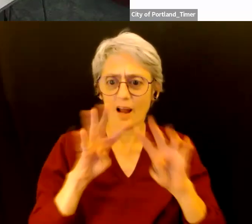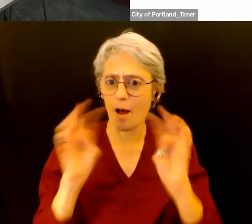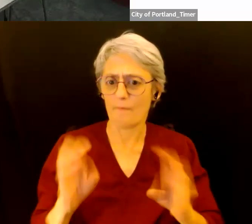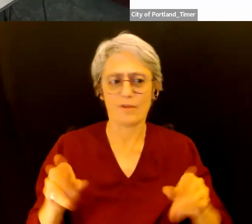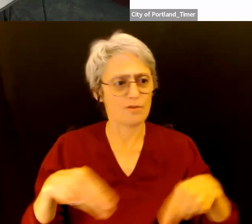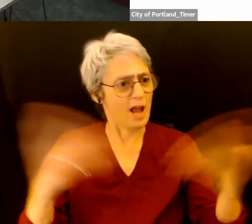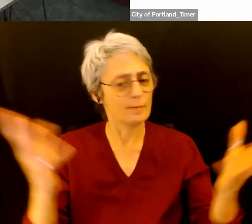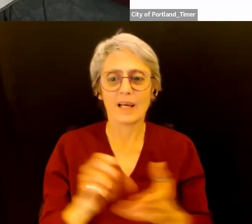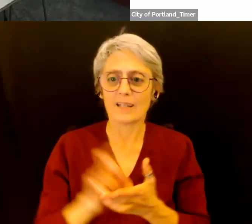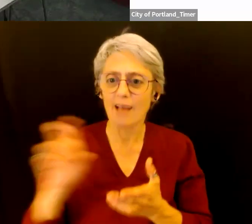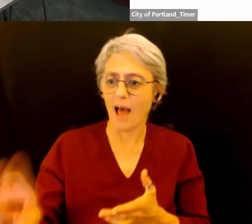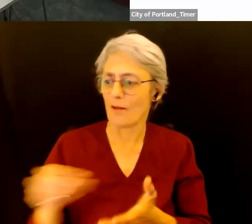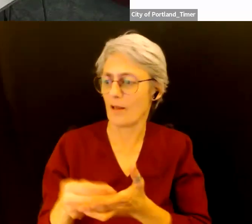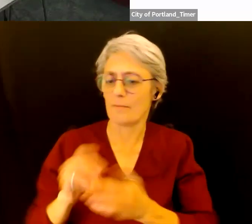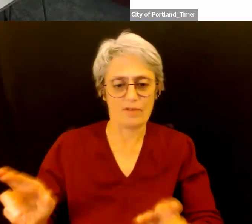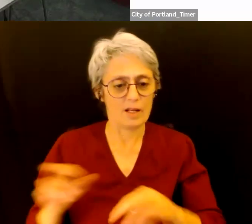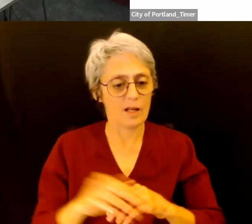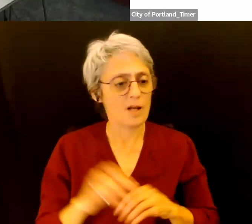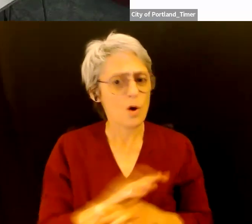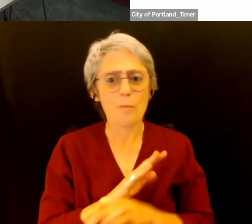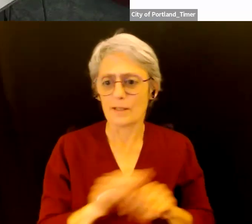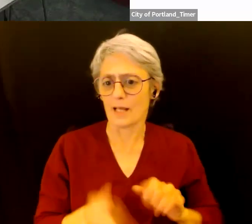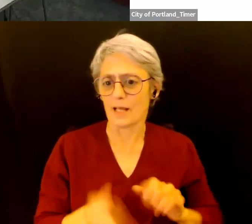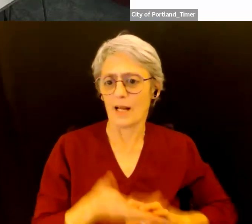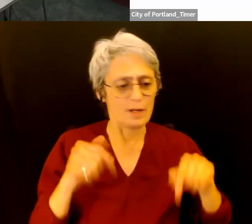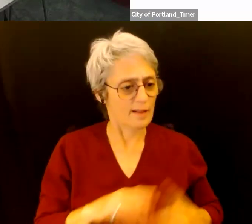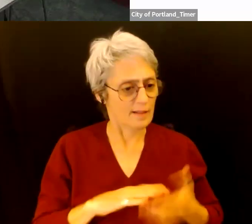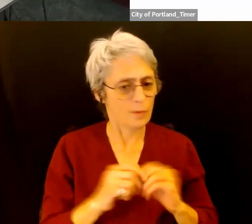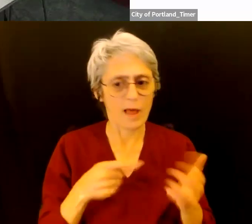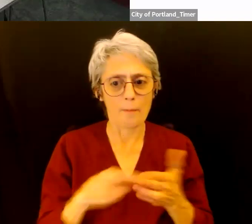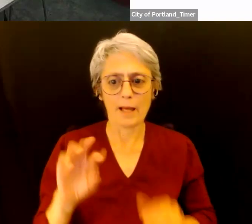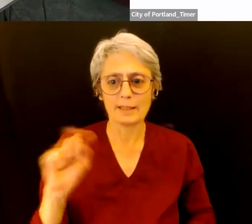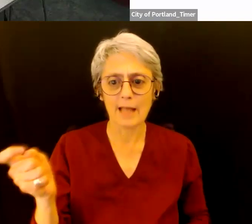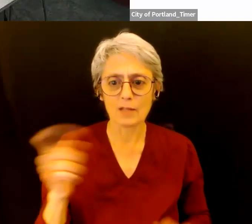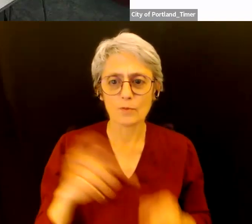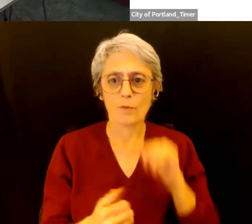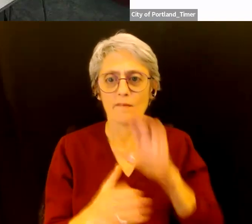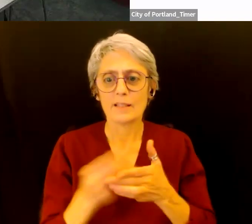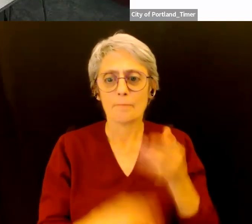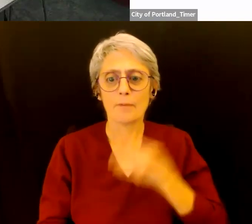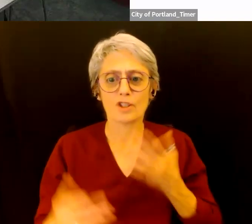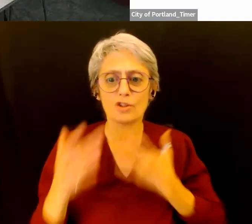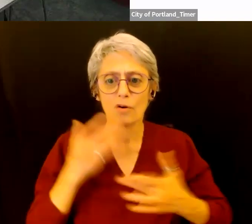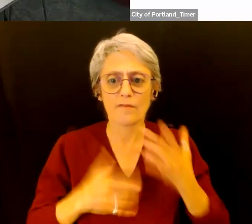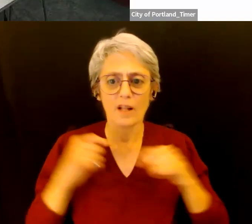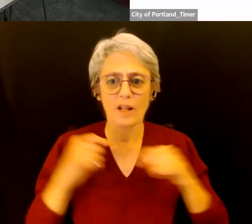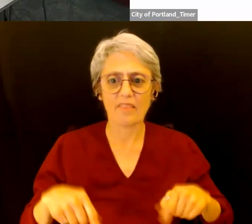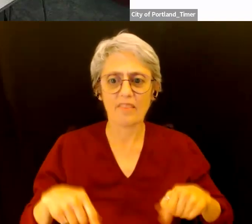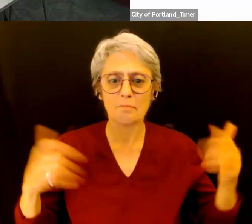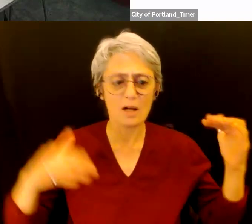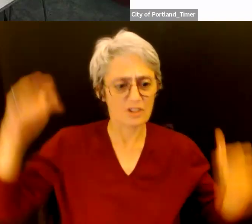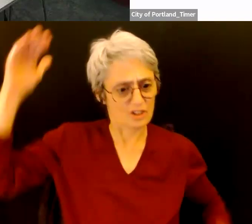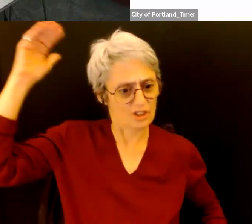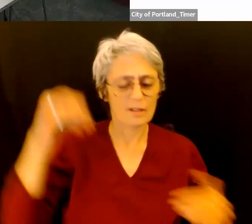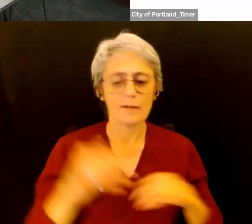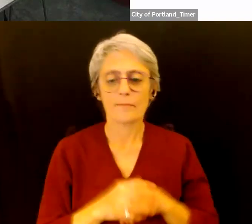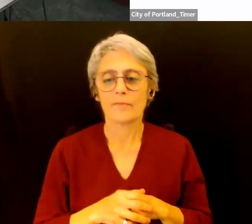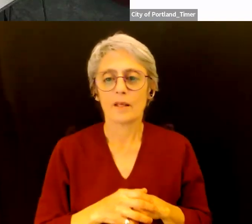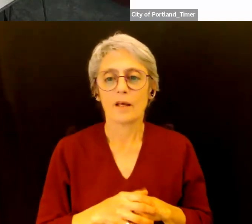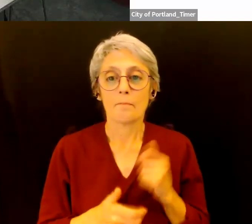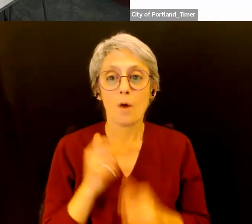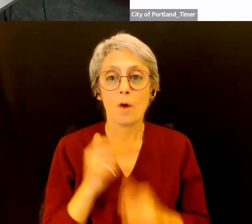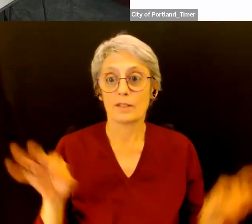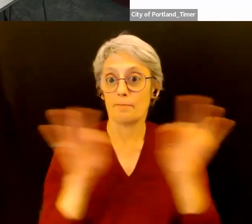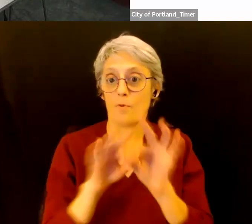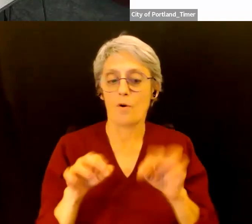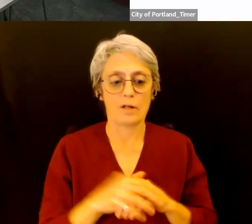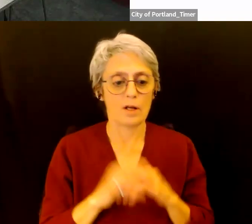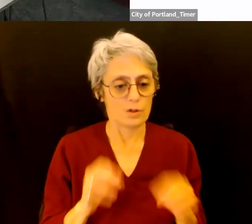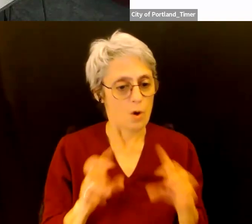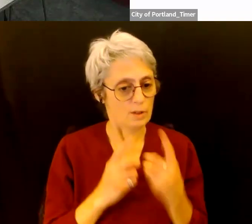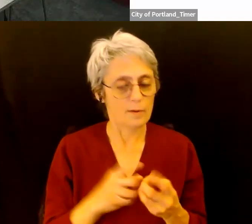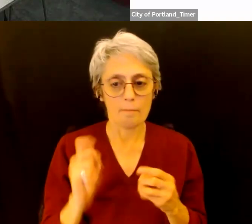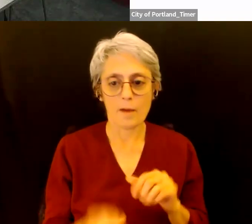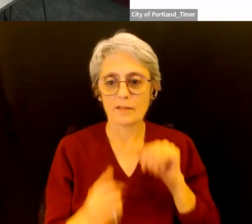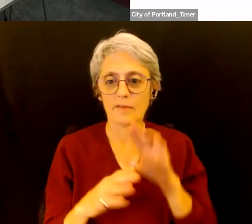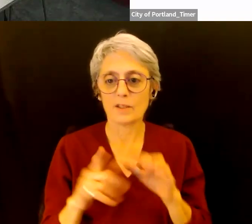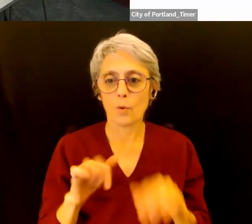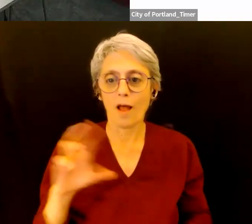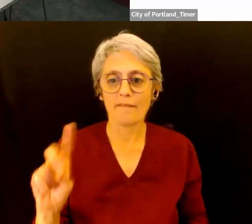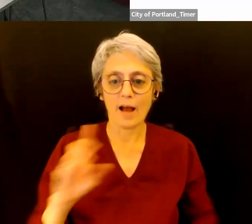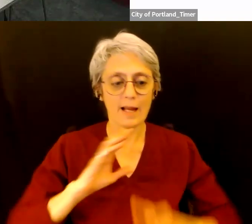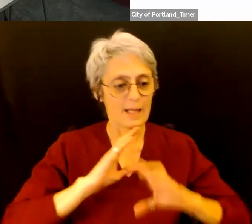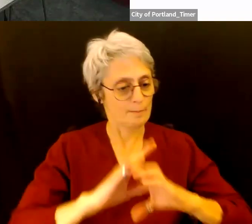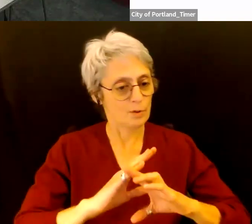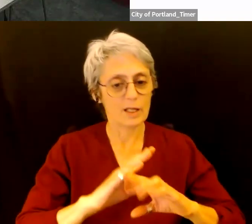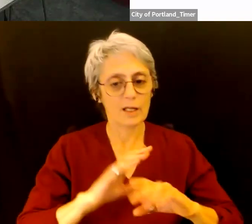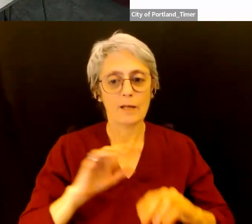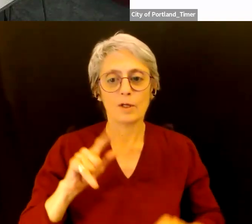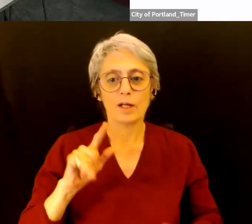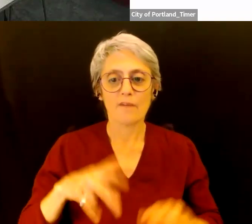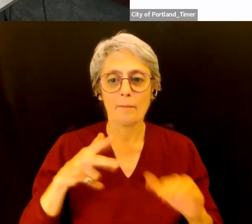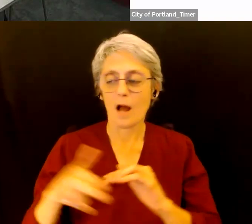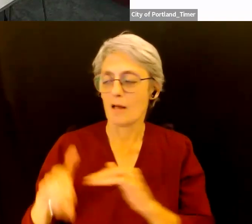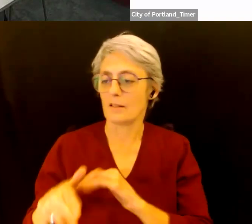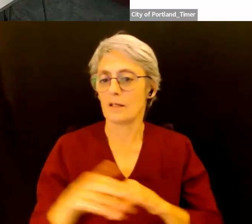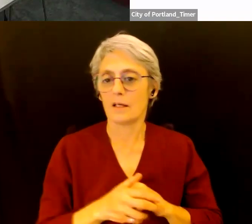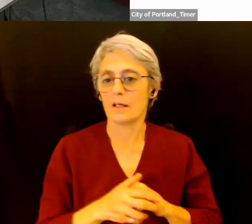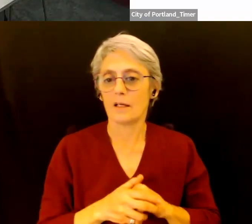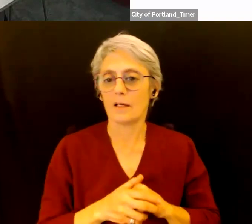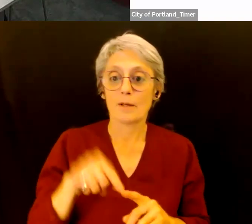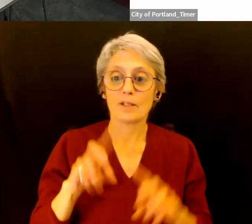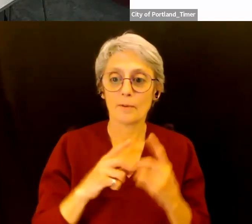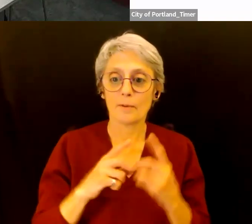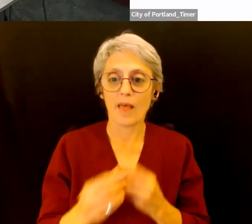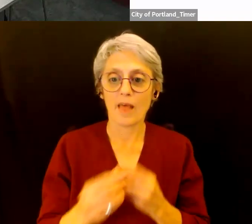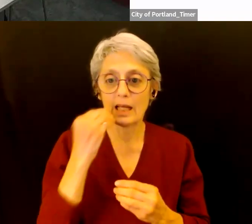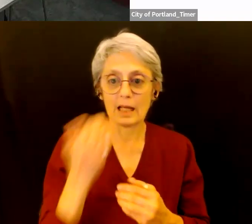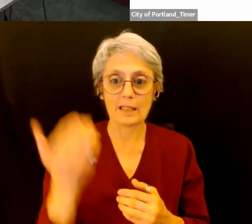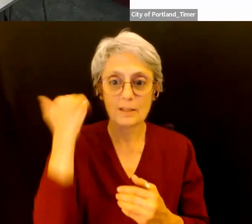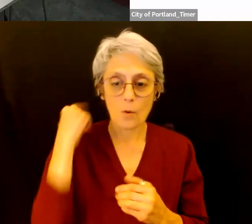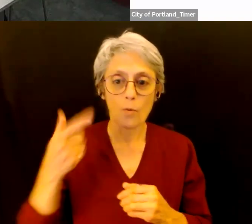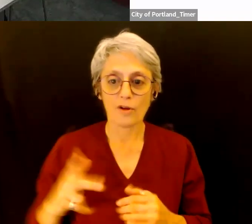No business must operate in this city without paying tax when we face a budget shortfall of this size and scale. And most importantly, no department must face qualified immunity from cuts Especially the department that eats a third of our budget and has cost the city millions